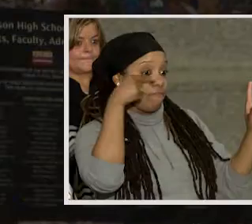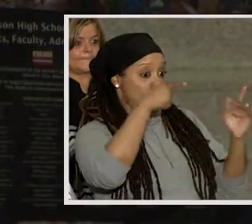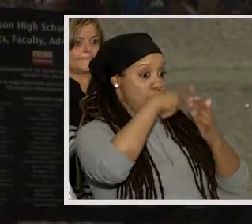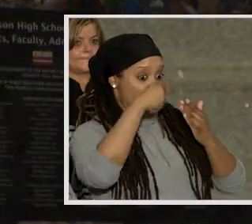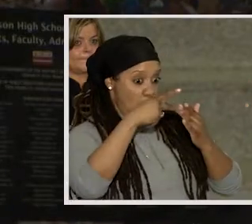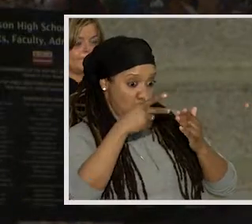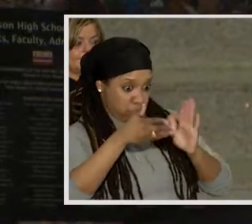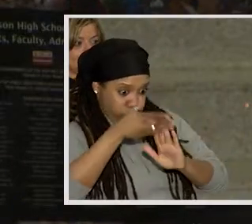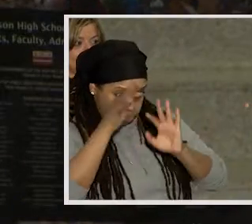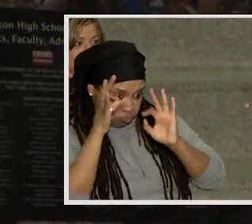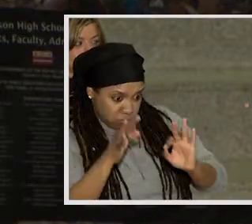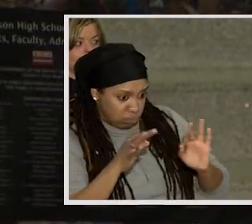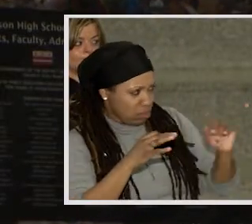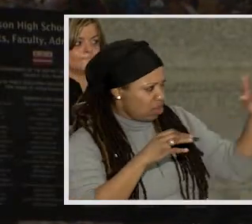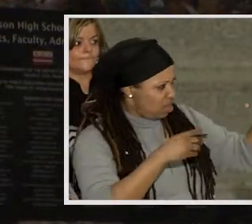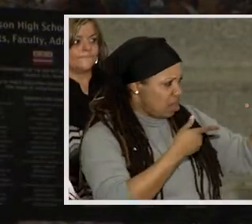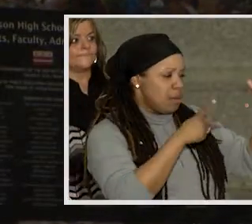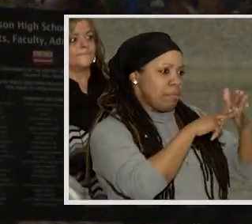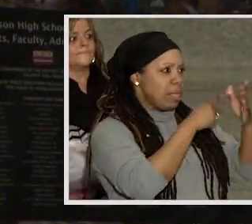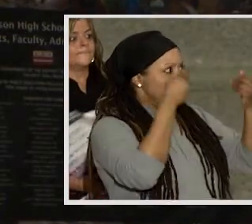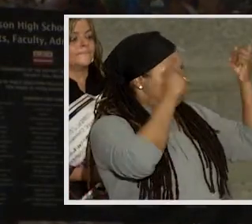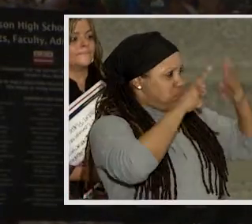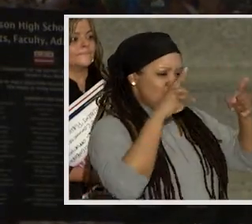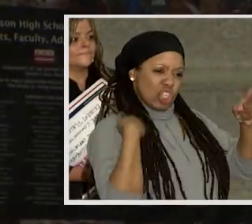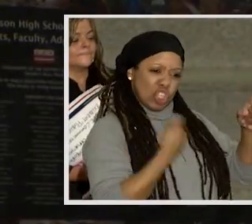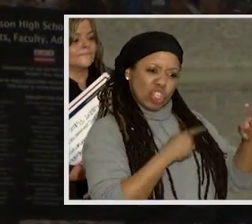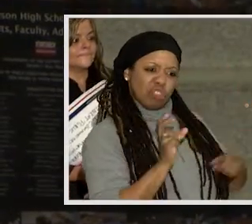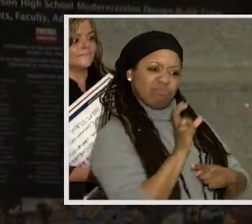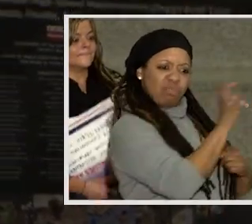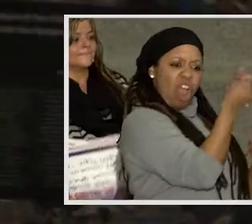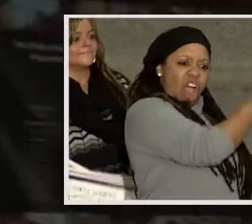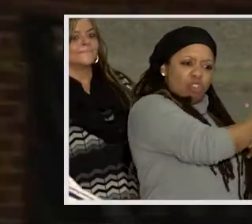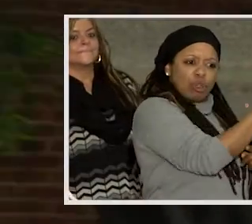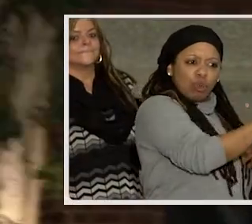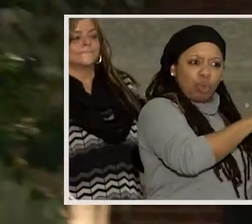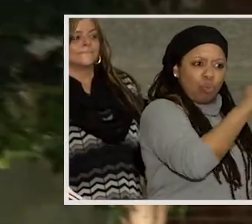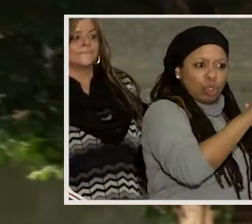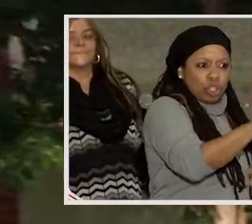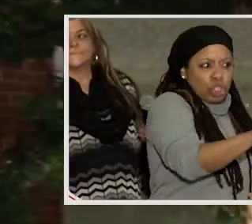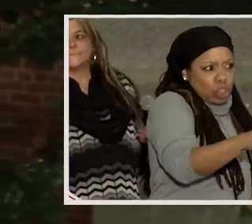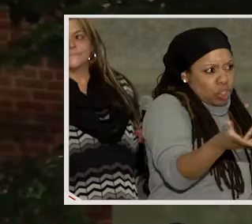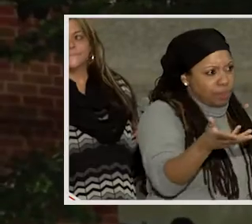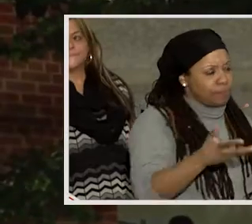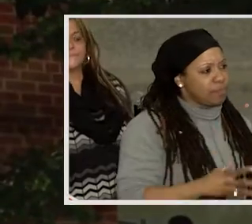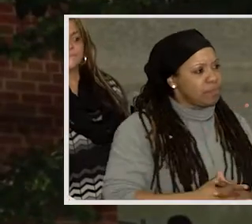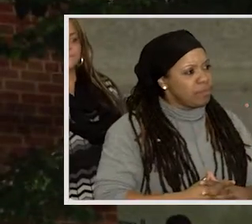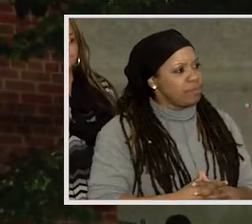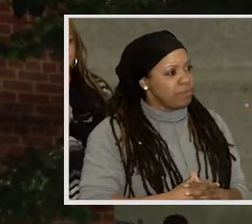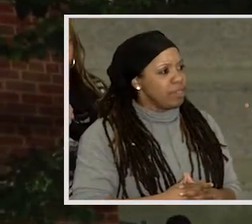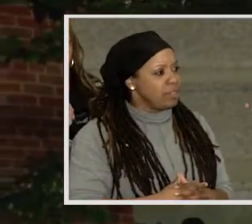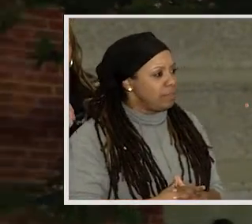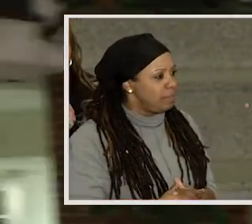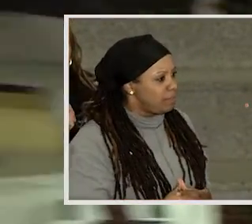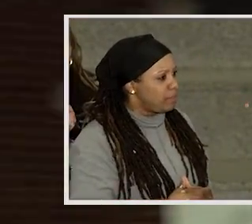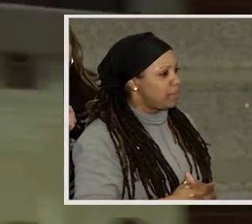SO, YES. THANK YOU. THANK YOU, TABLE 9.